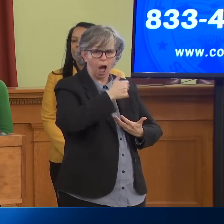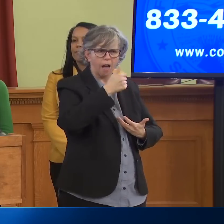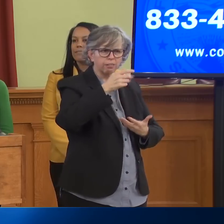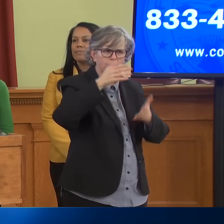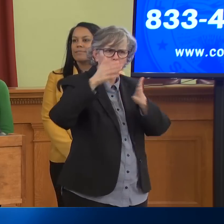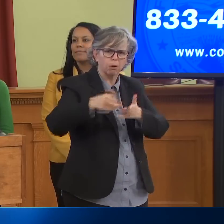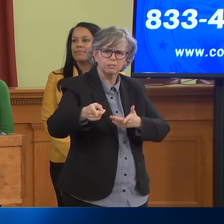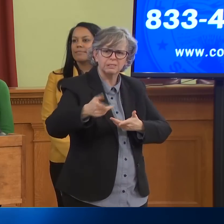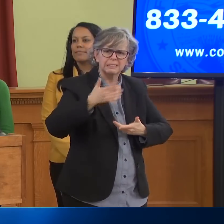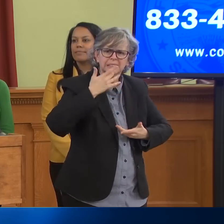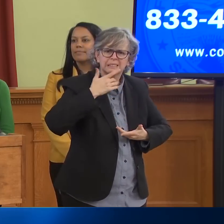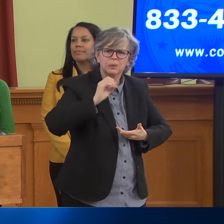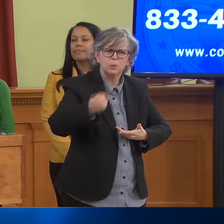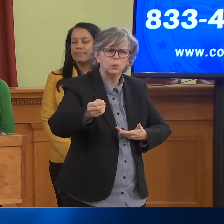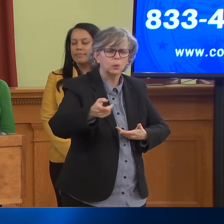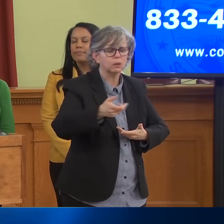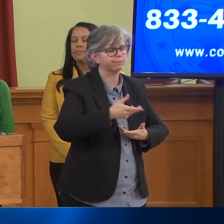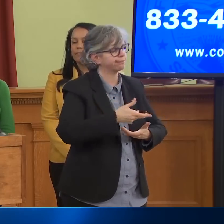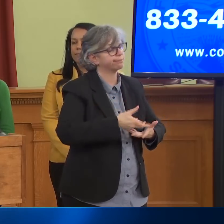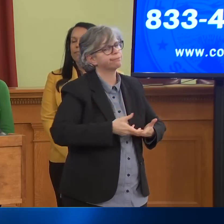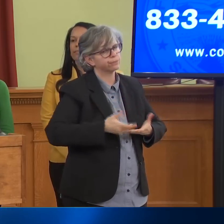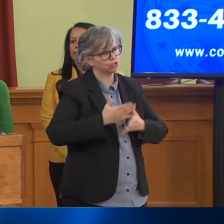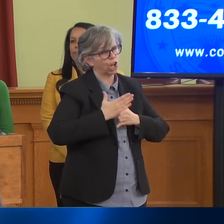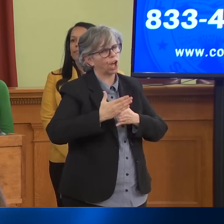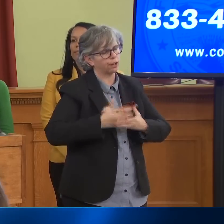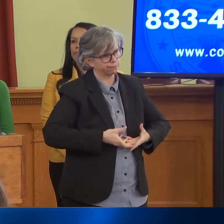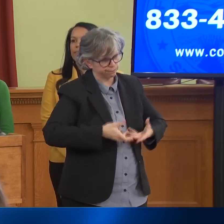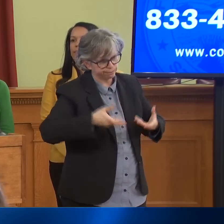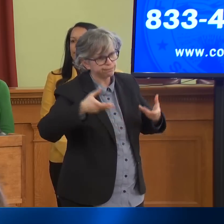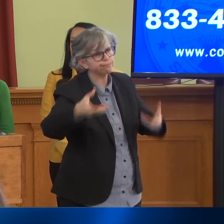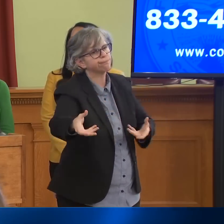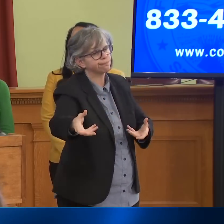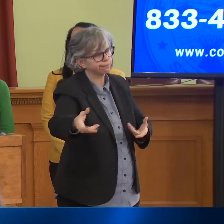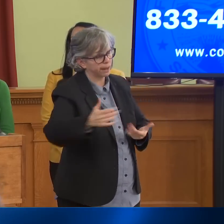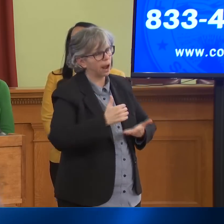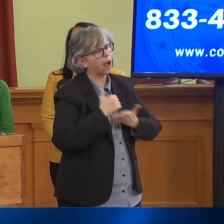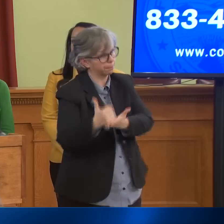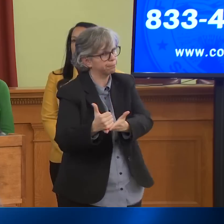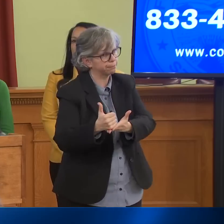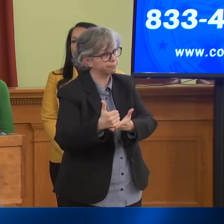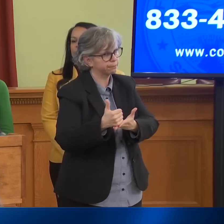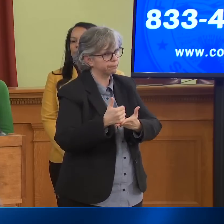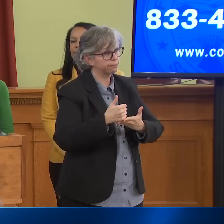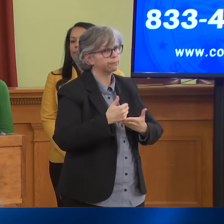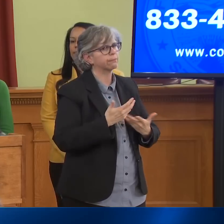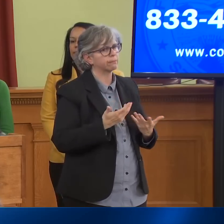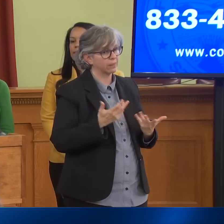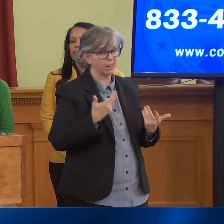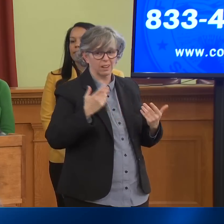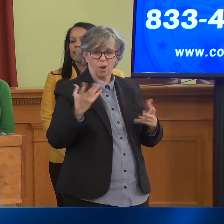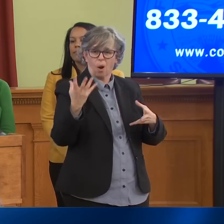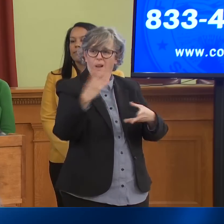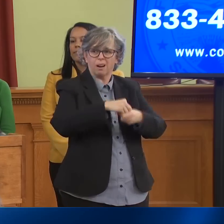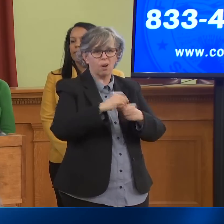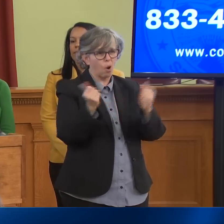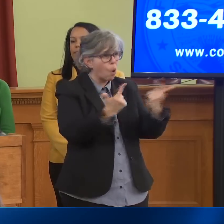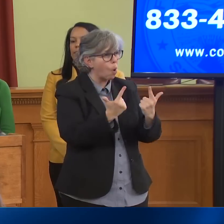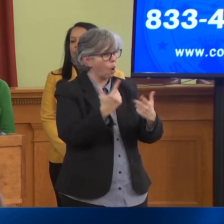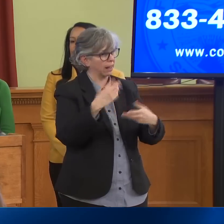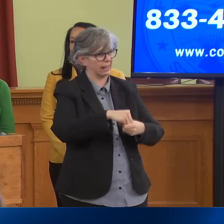STORE, AND PERHAPS YOU HAVE ACCUMULATED AND EXCESS OF SOMETHING THAT MAYBE SOMEONE ELSE IN YOUR NEIGHBORHOOD COULD